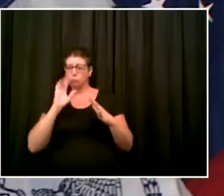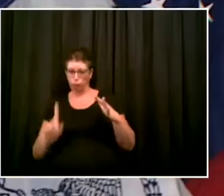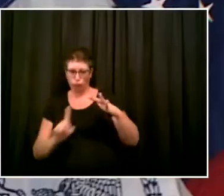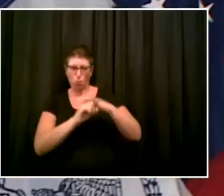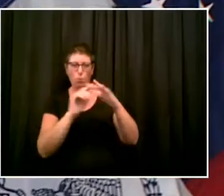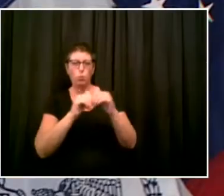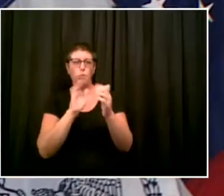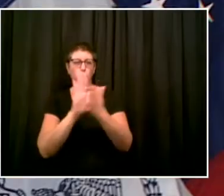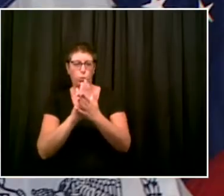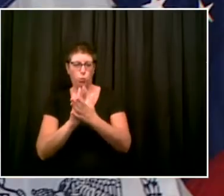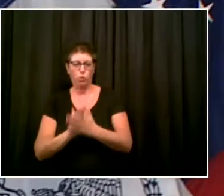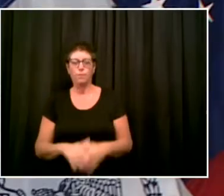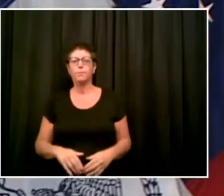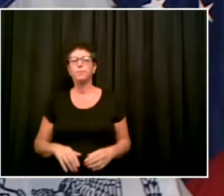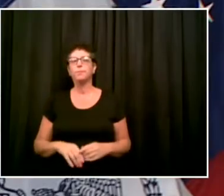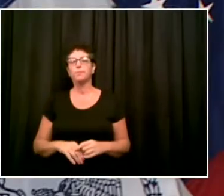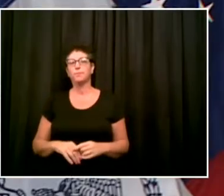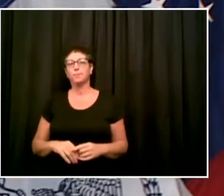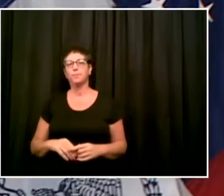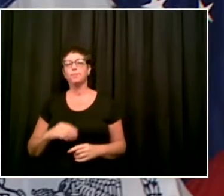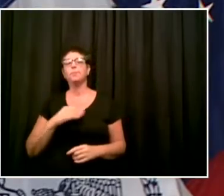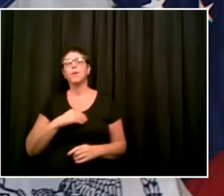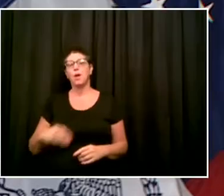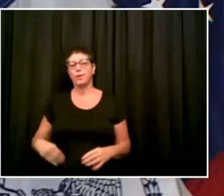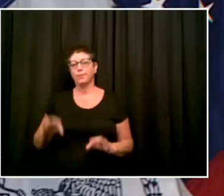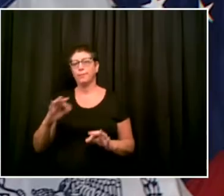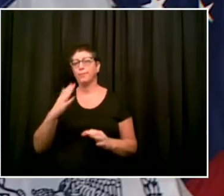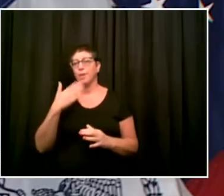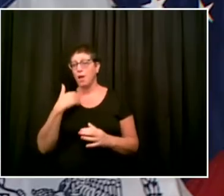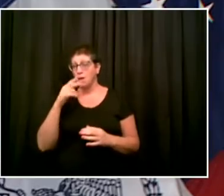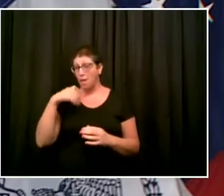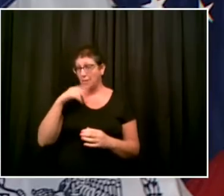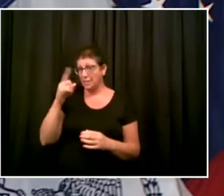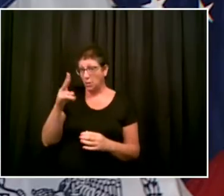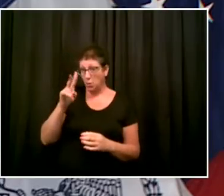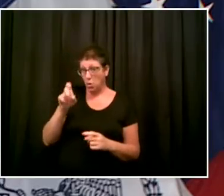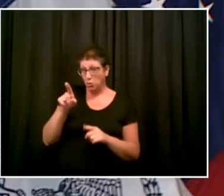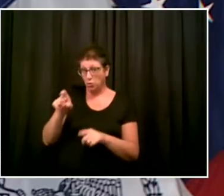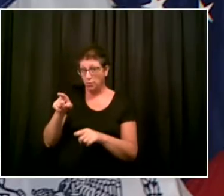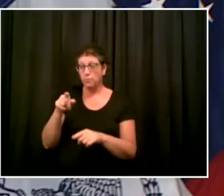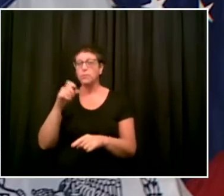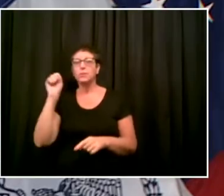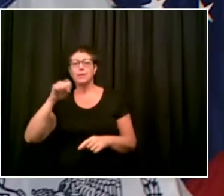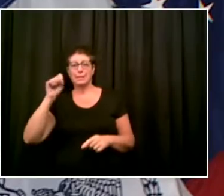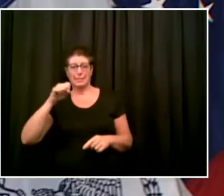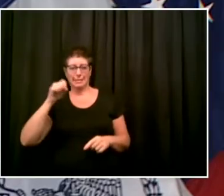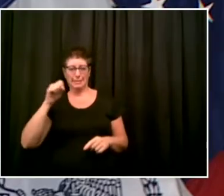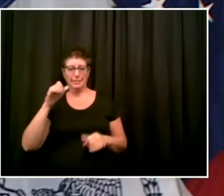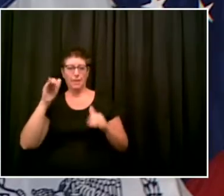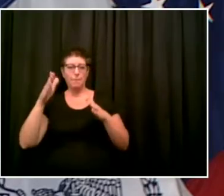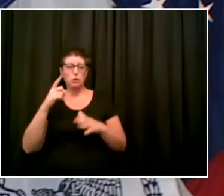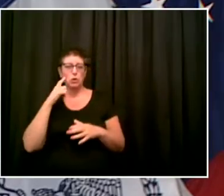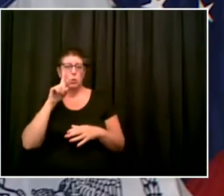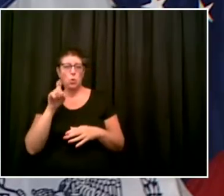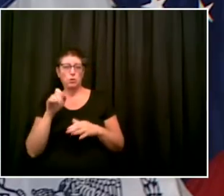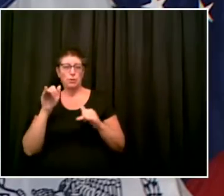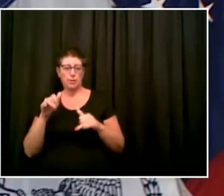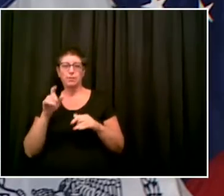ABOUT THAT TS HI WEEK AS WE GIVE MORE SPECIFIC GUIDANCE HOW WE GO FORWARD AS IT PERTAINS TO ATTENDANCE.